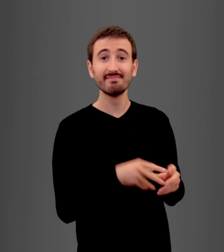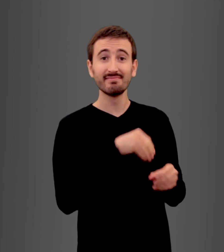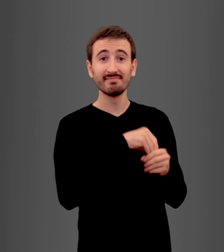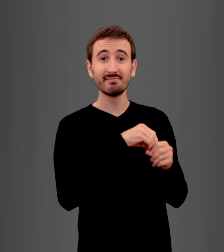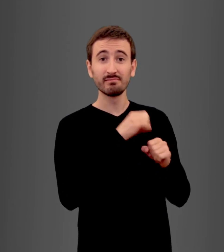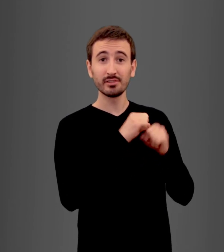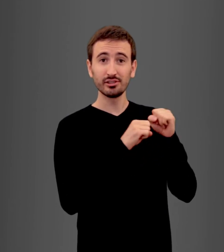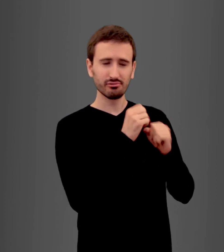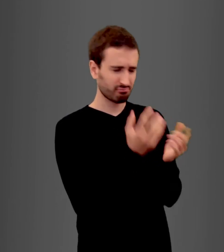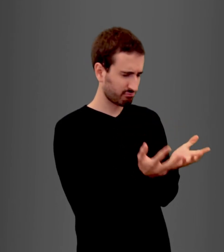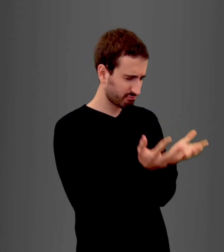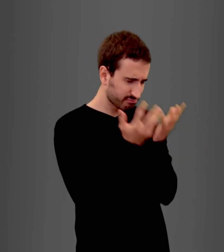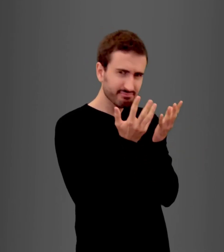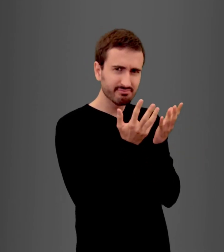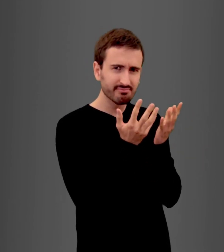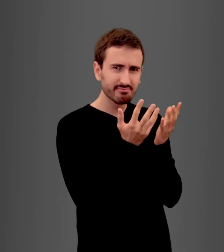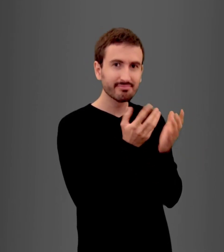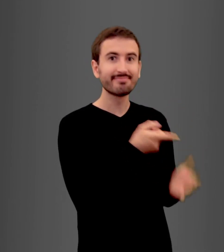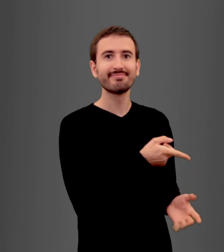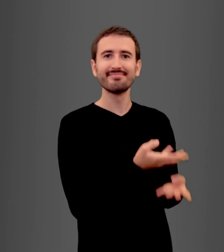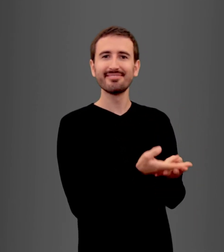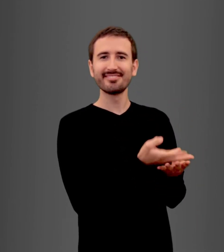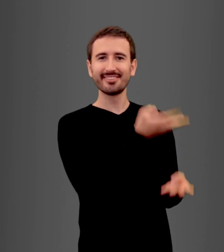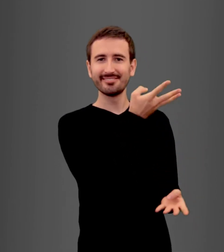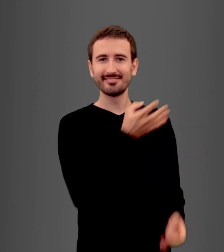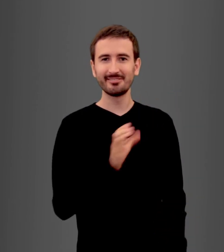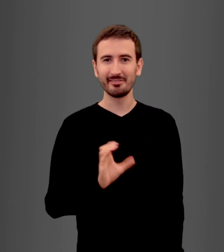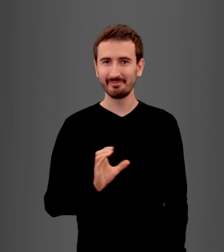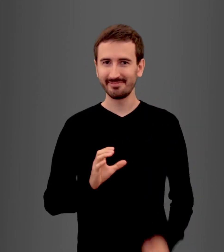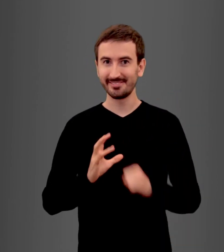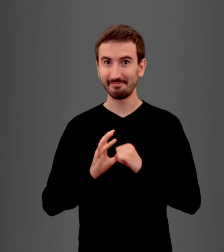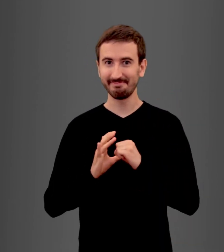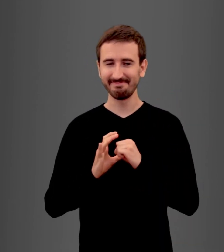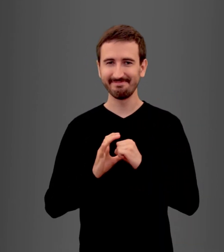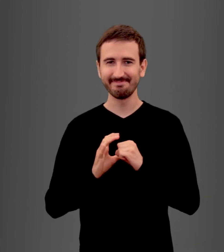with an internal structure consisting of a lattice of carbon atoms.